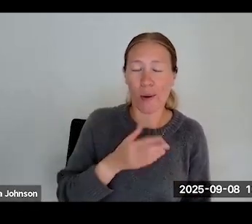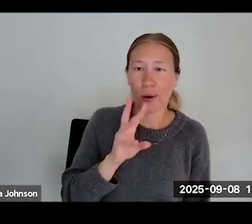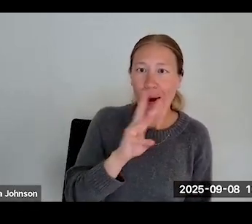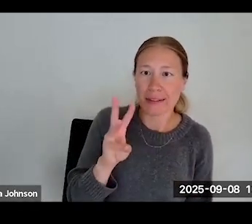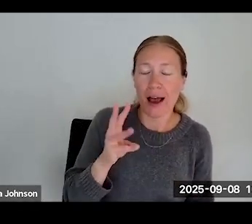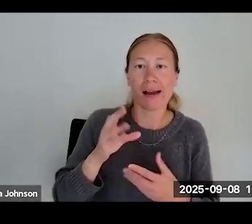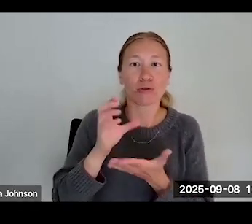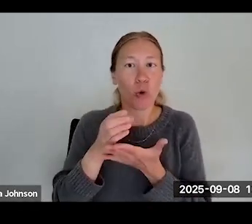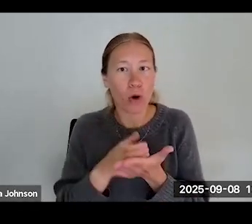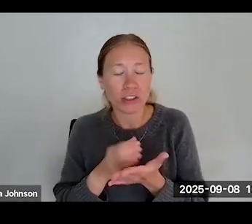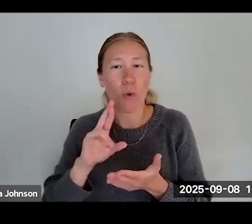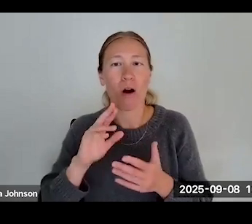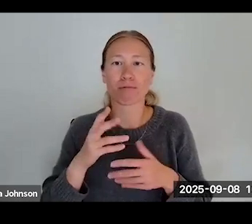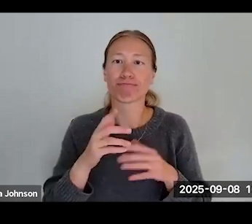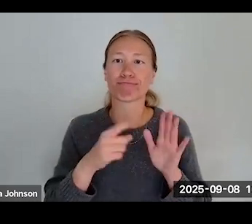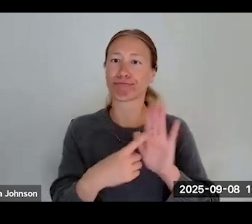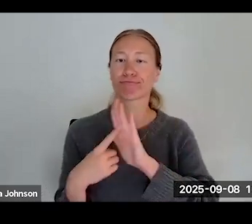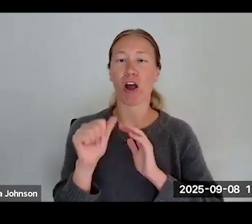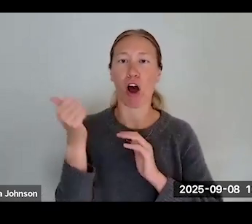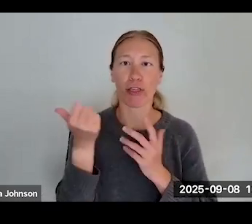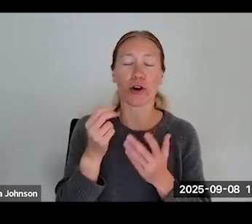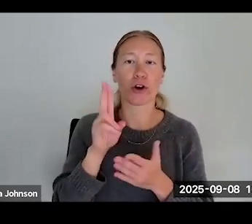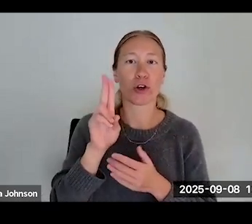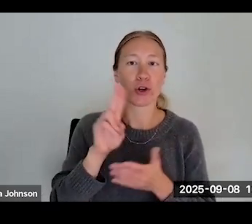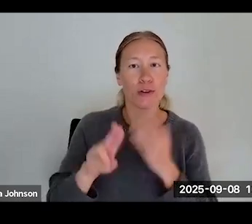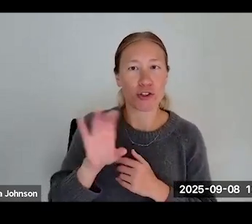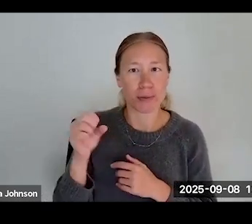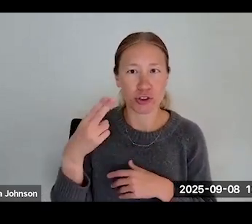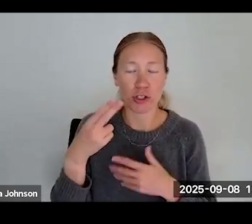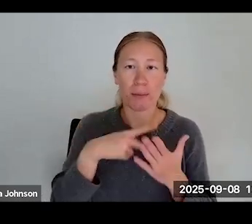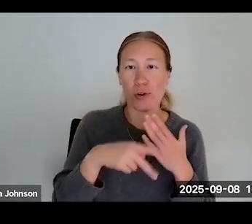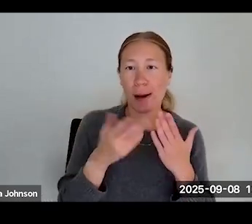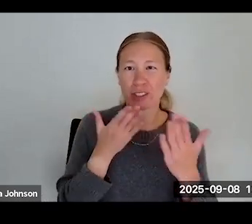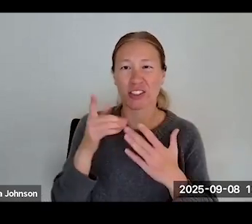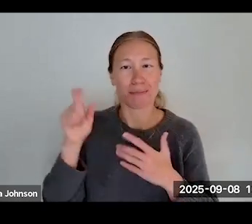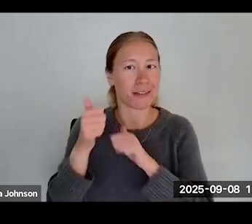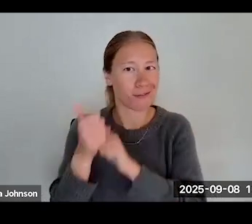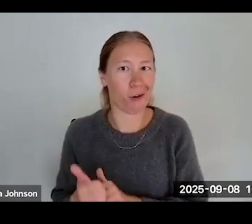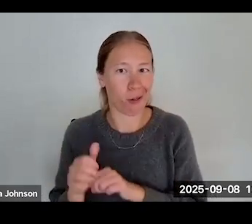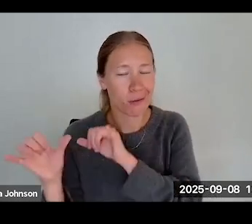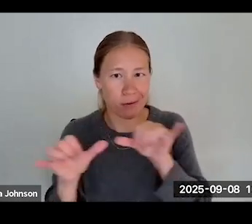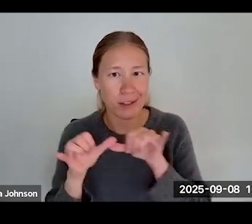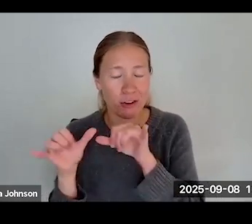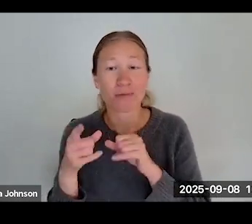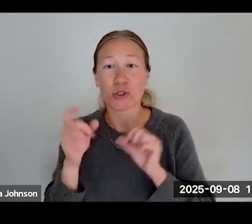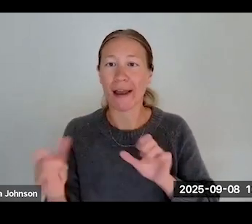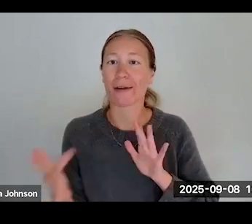or in the delivery of other U of M programs and services is compliant with the standards. You can consult the Disability Equity Office